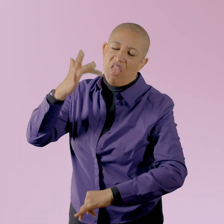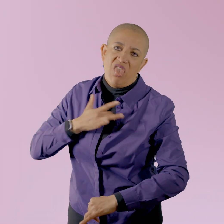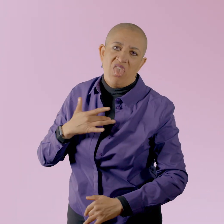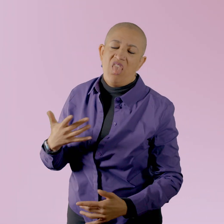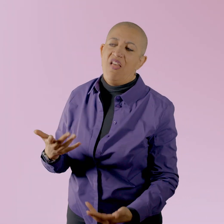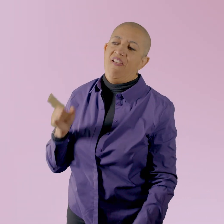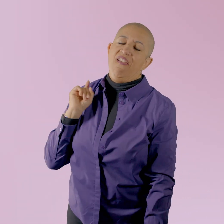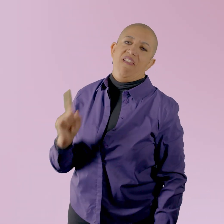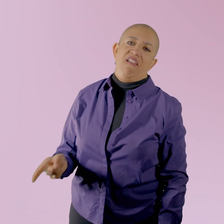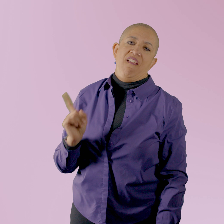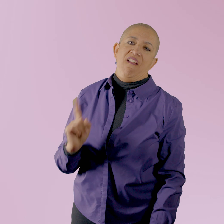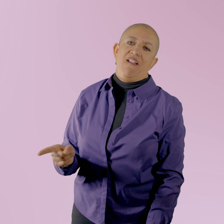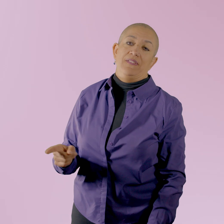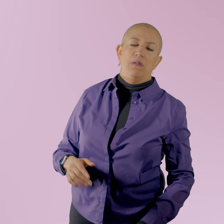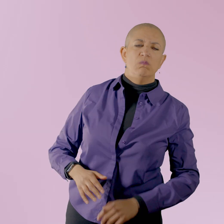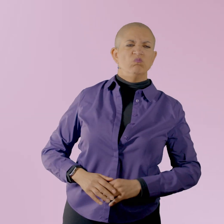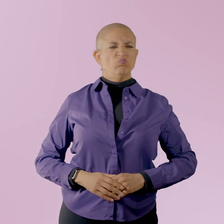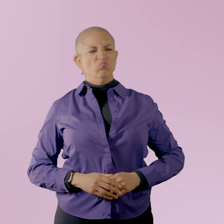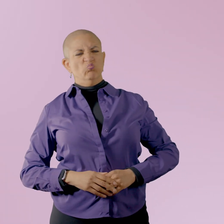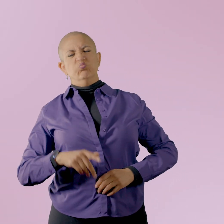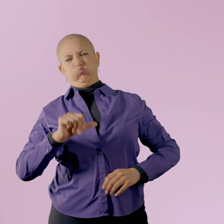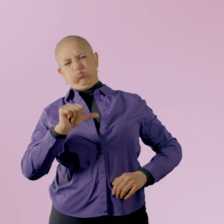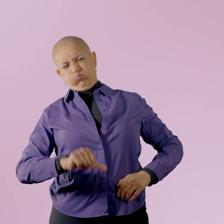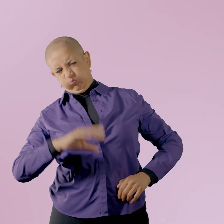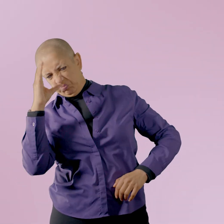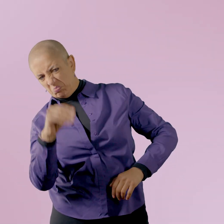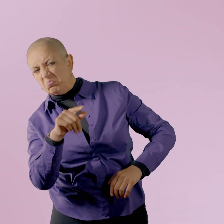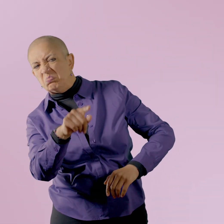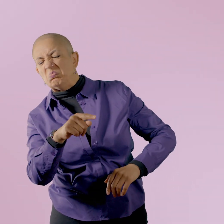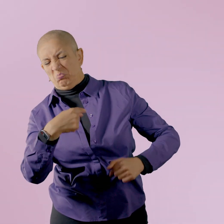Falstaff says that he has been invited to go back to Mrs Ford’s house